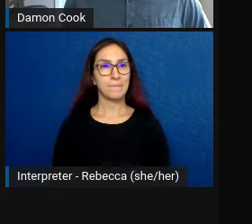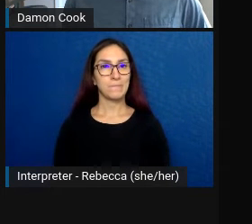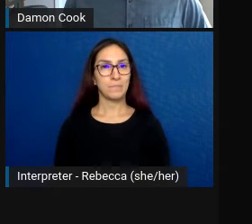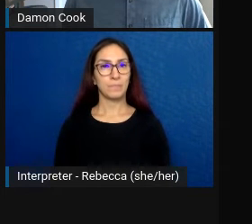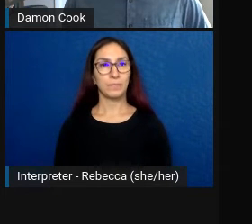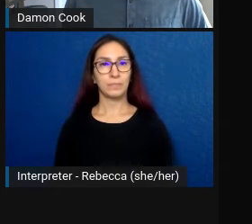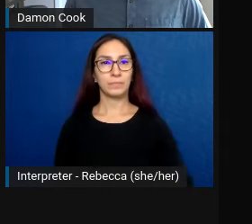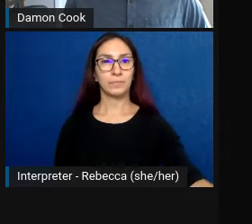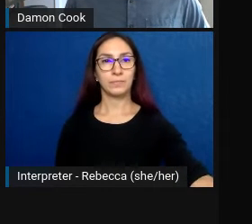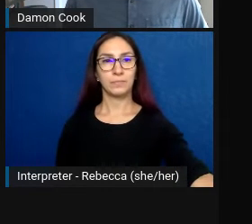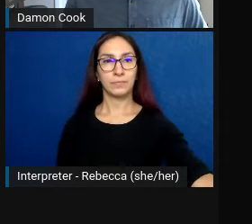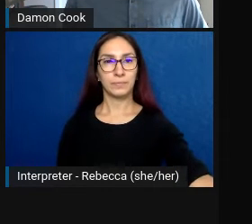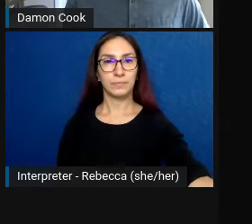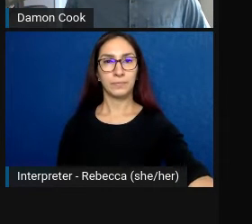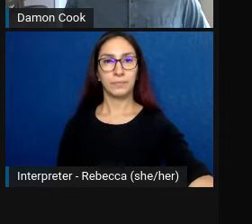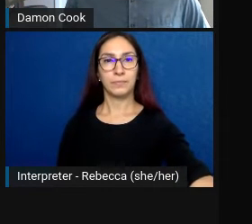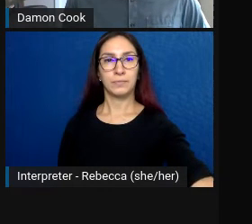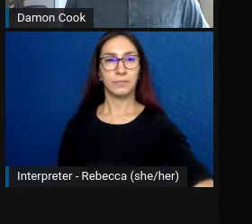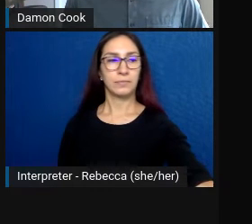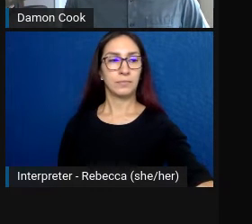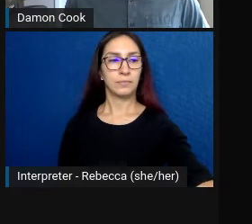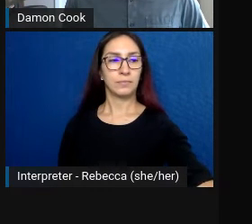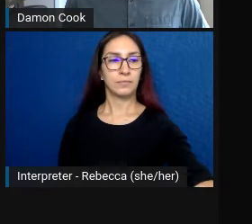Now let's dig in on marking up a dialog.